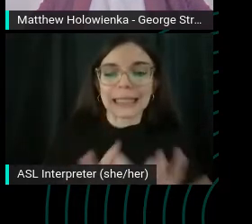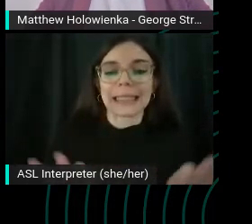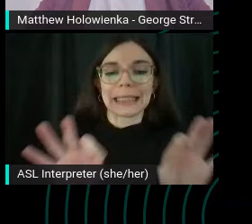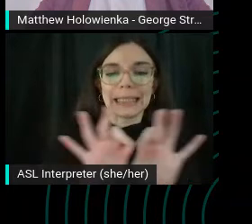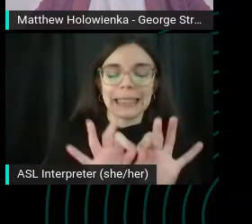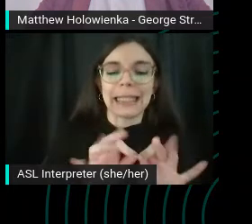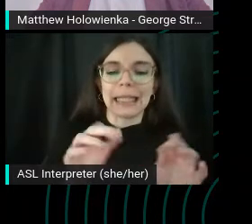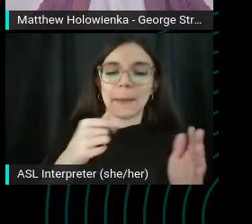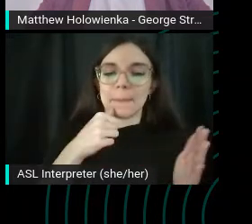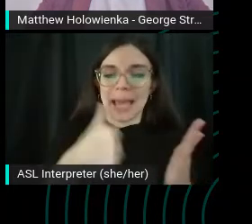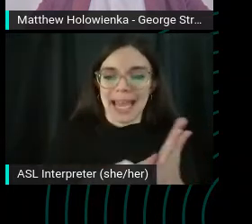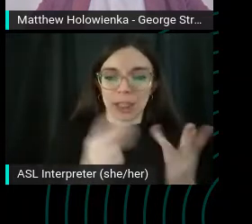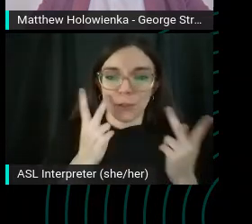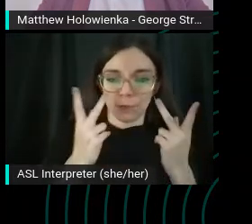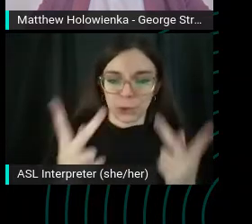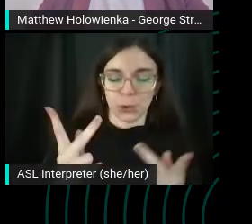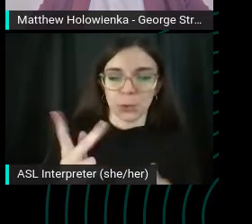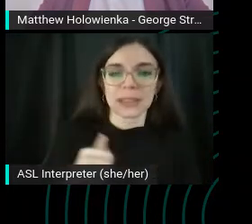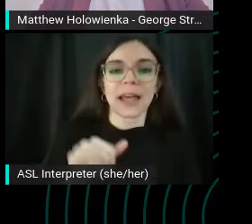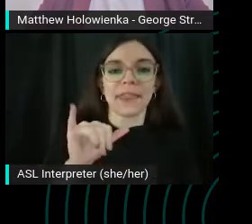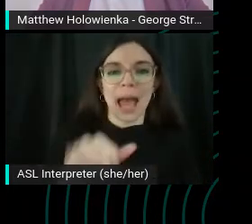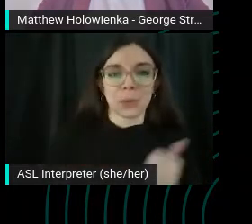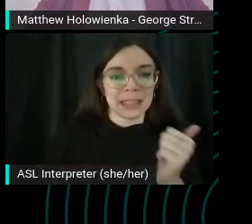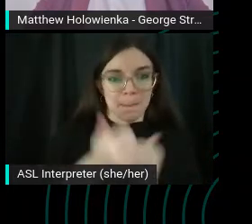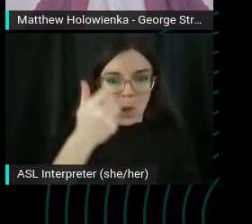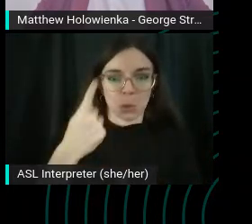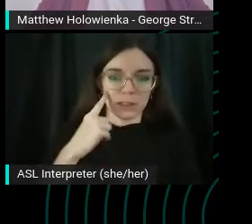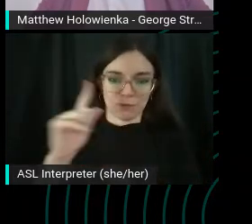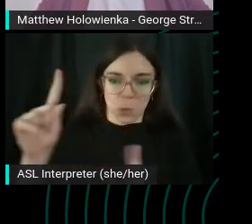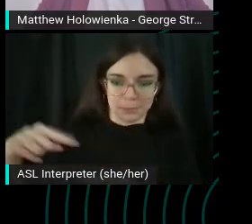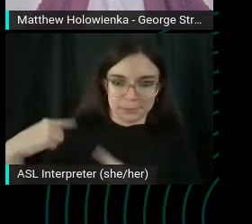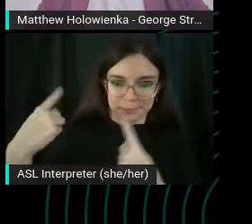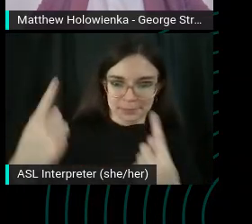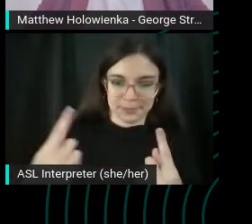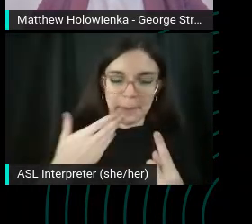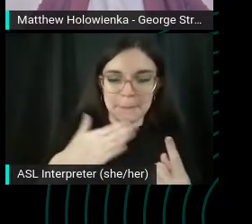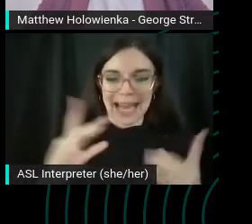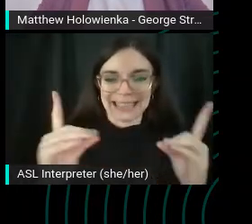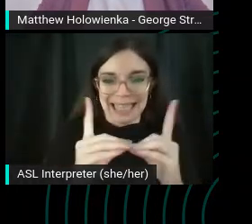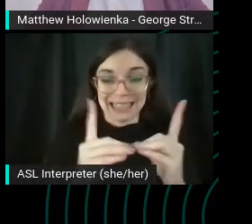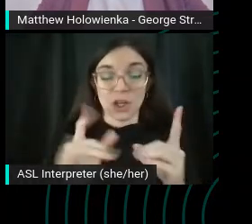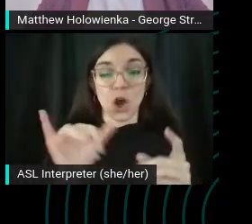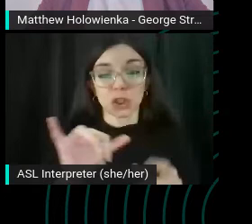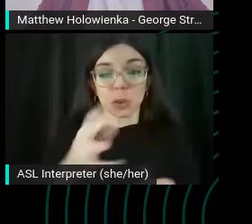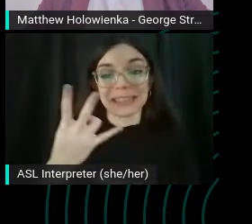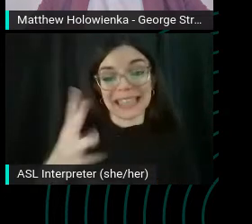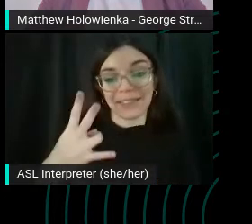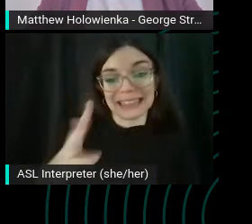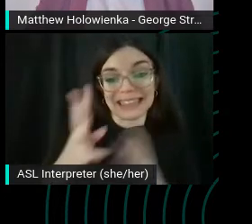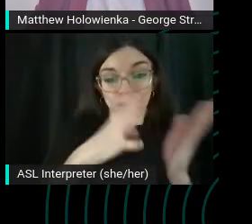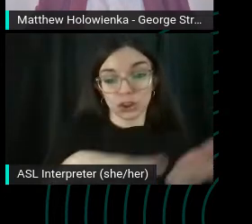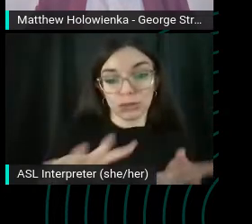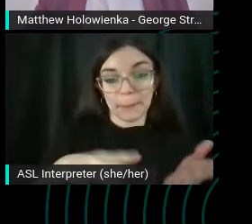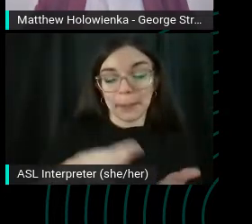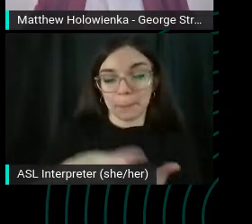and that was the most for the Bad Dates social media campaign. It also drove 17 streaming purchases which was, again, the most for the campaign.